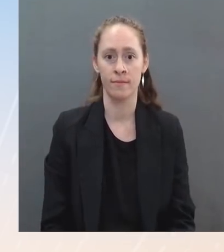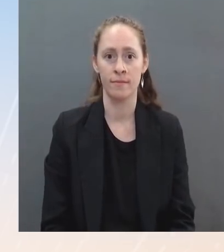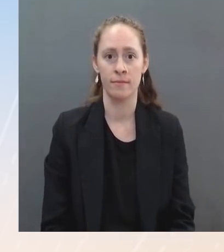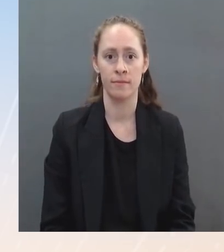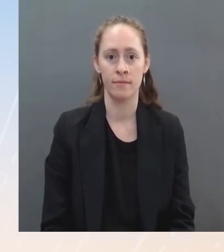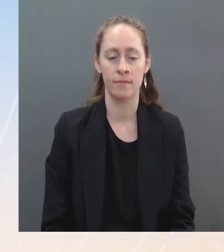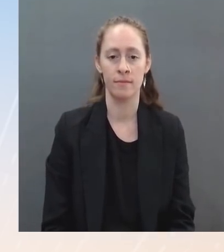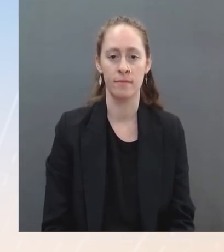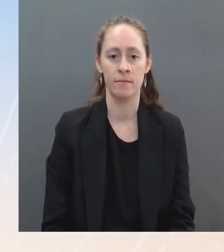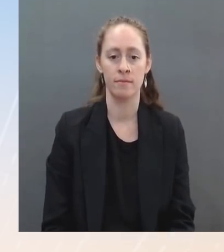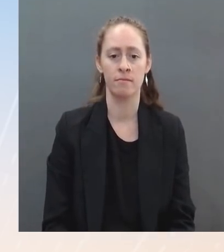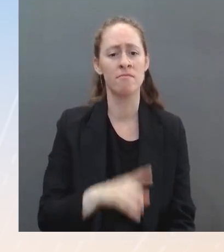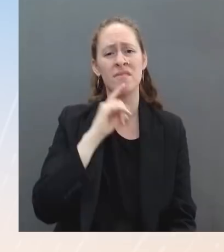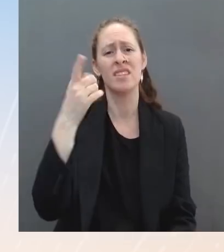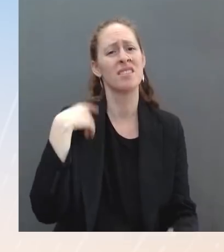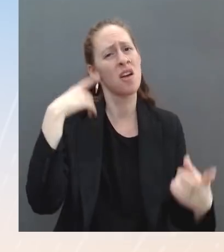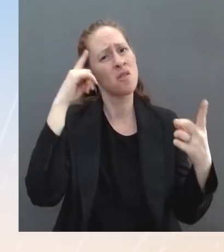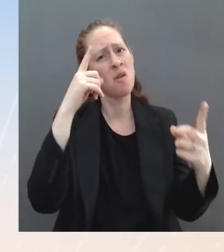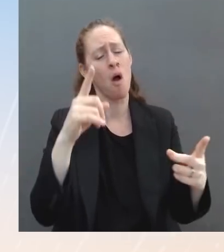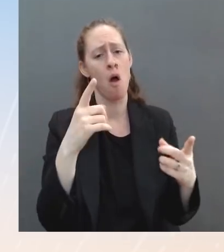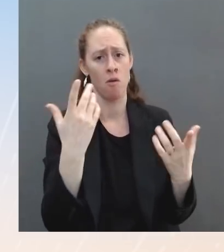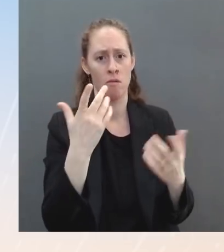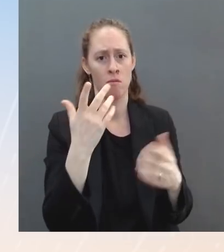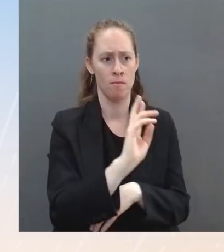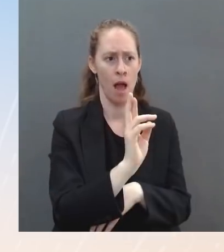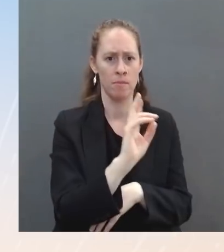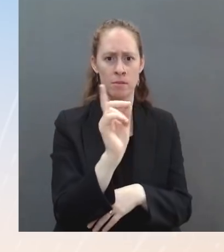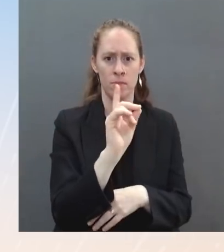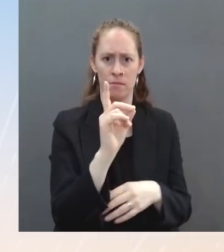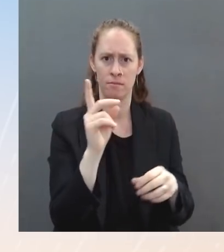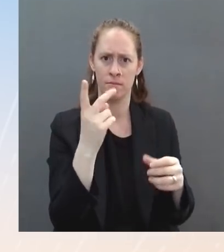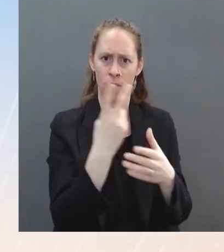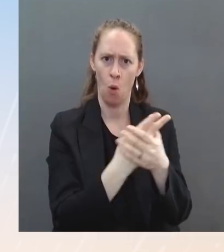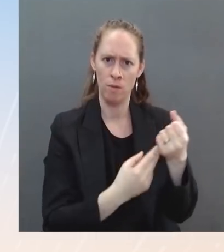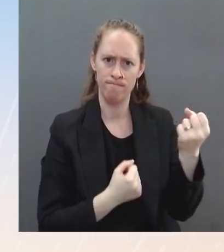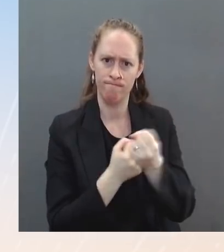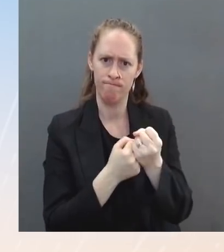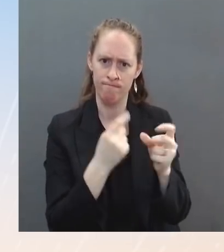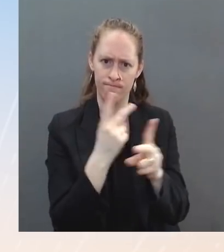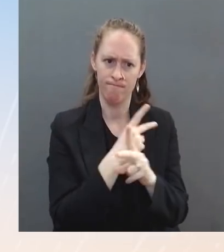how to increase more supply. And so, in those areas where we already know